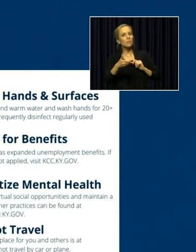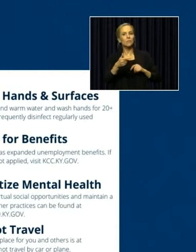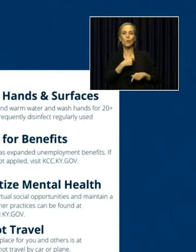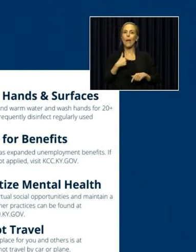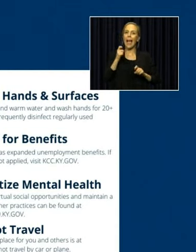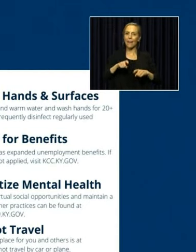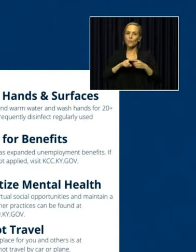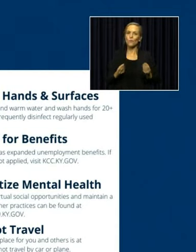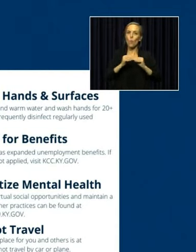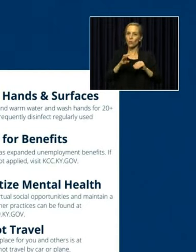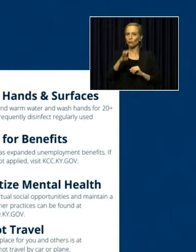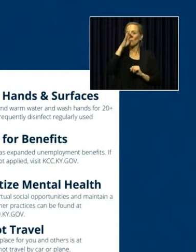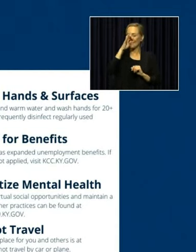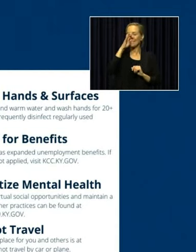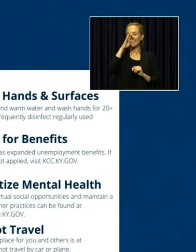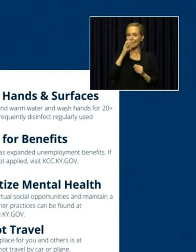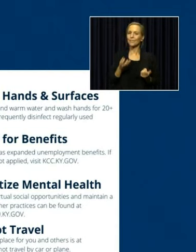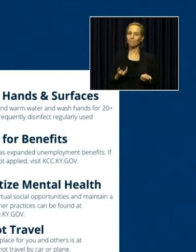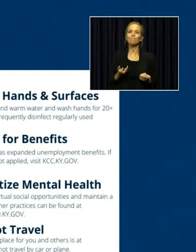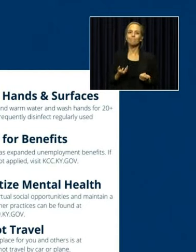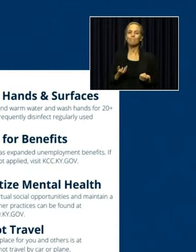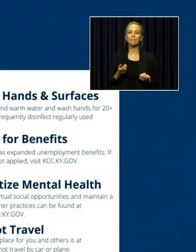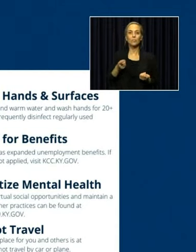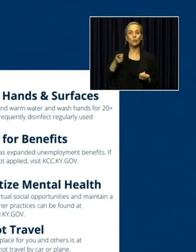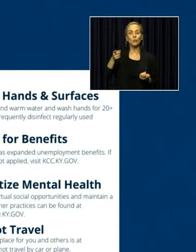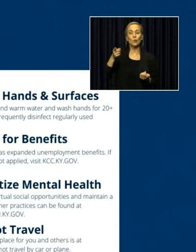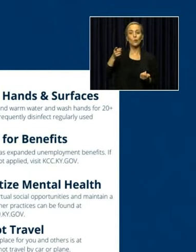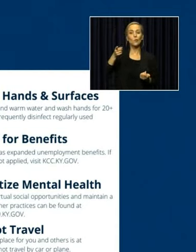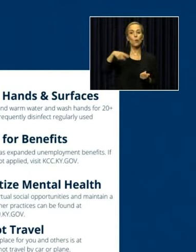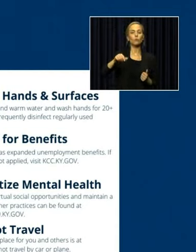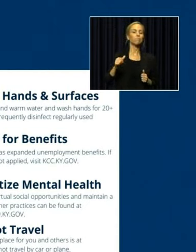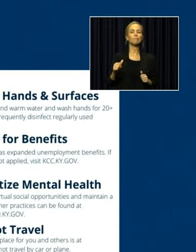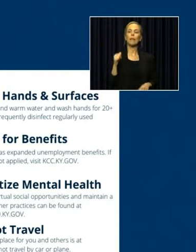CARE, GET THE CARE. IF YOU ARE INJURED, GET THE CARE THAT YOU NEED.